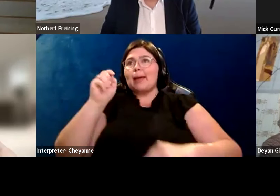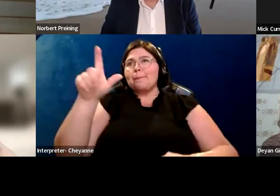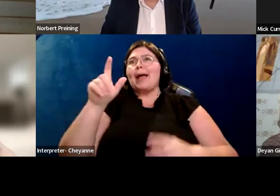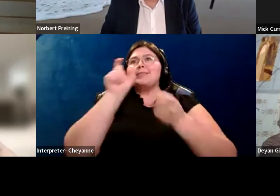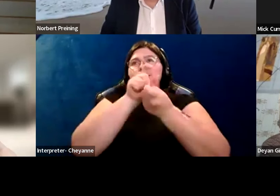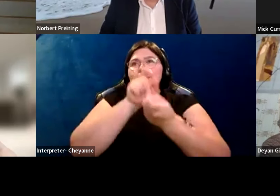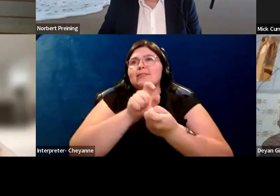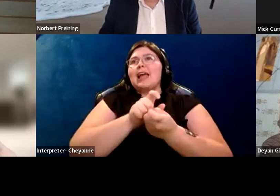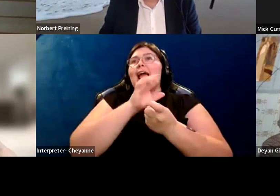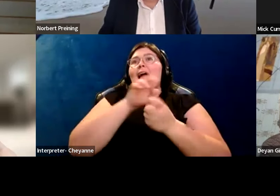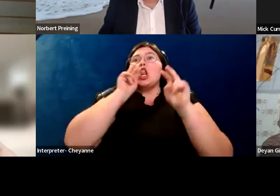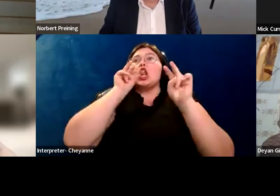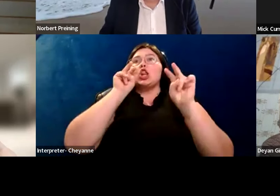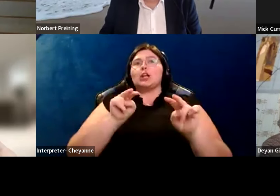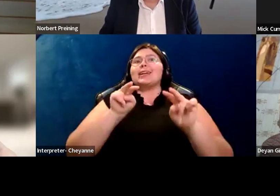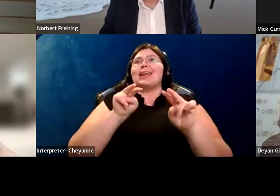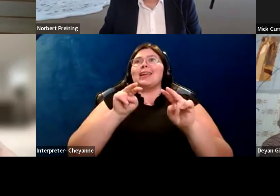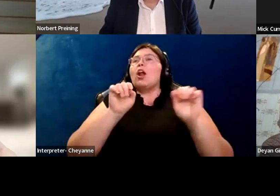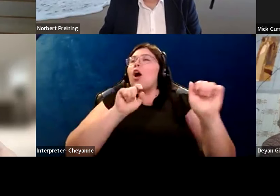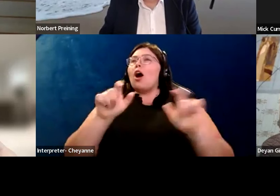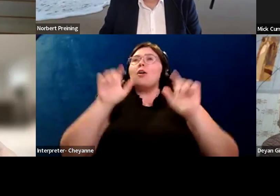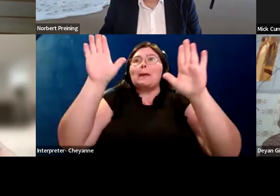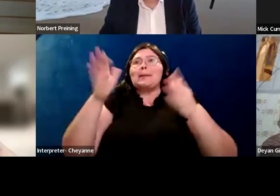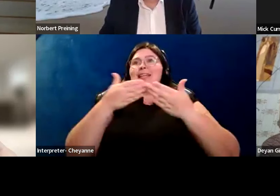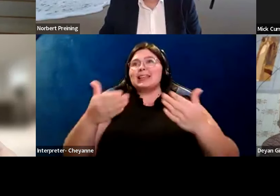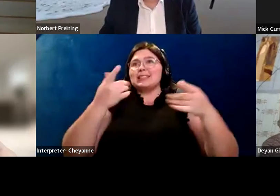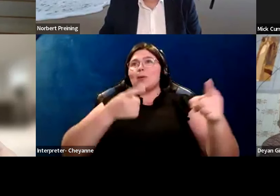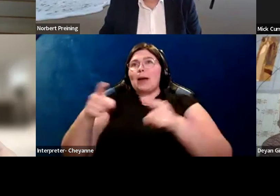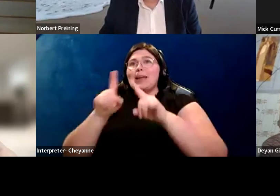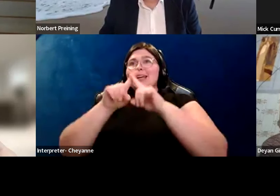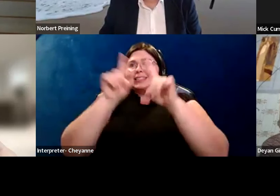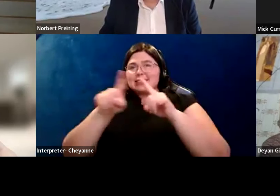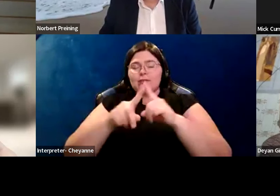and looking at all the wonderful things that were going on and different prototypes and such.